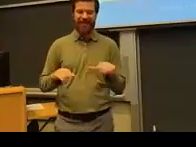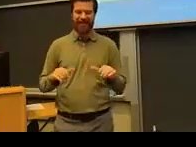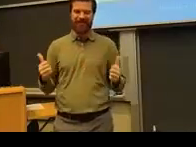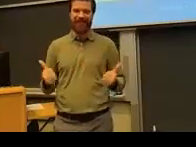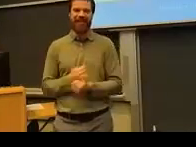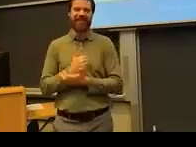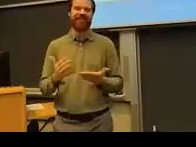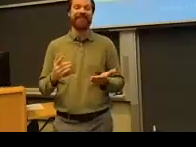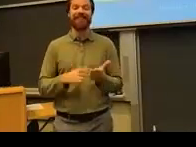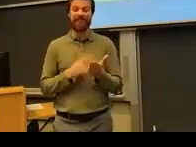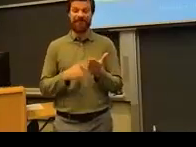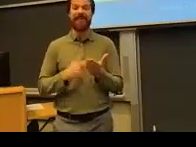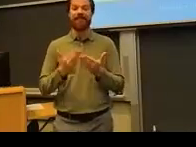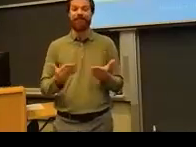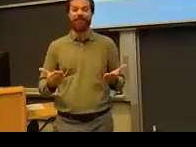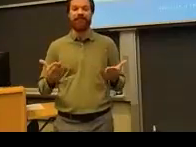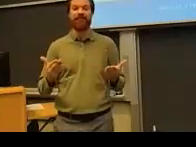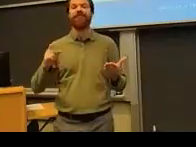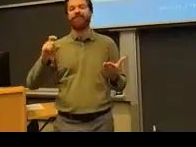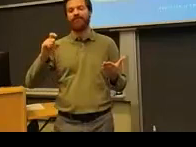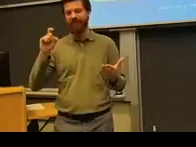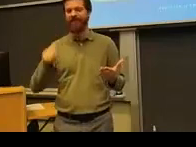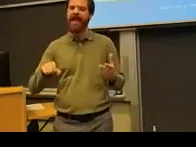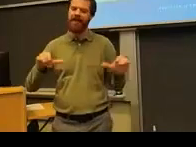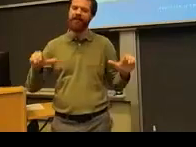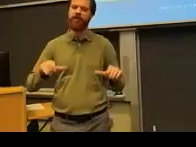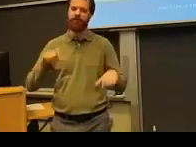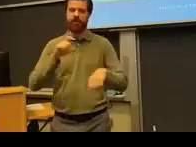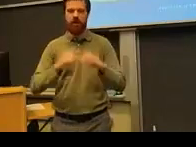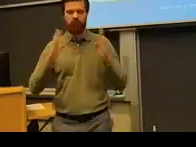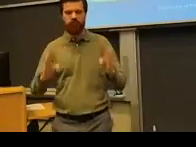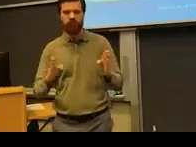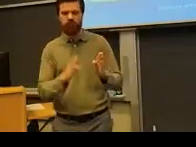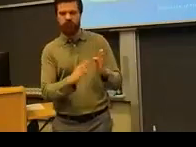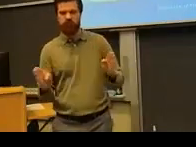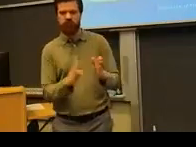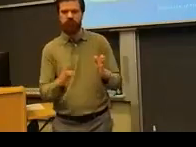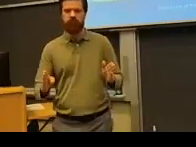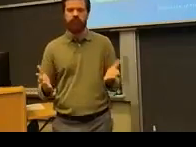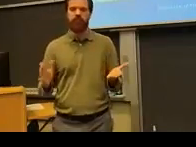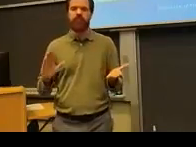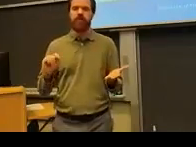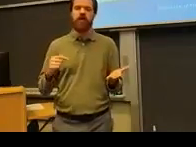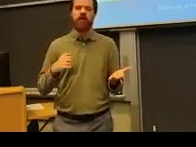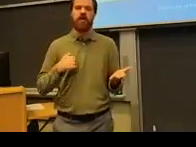sometimes things have to be done in a certain time frame um um but I I would say that my